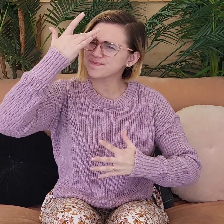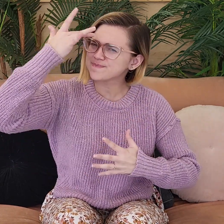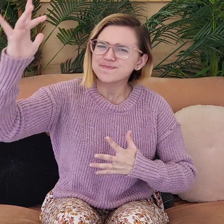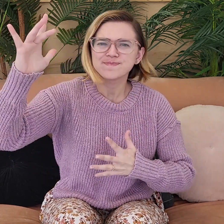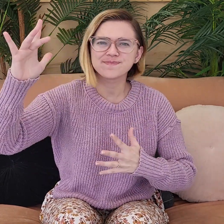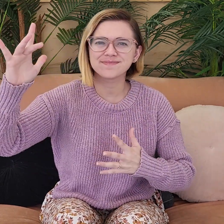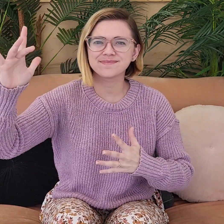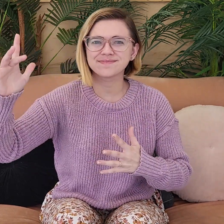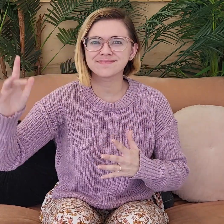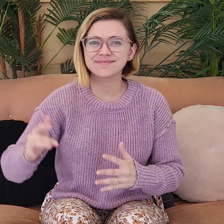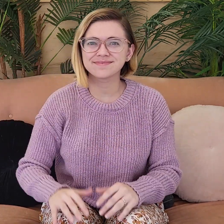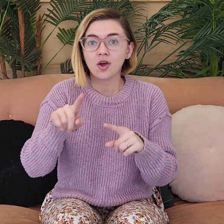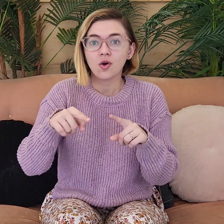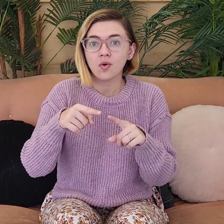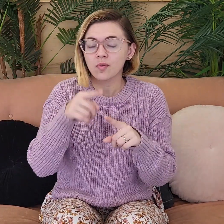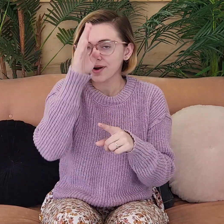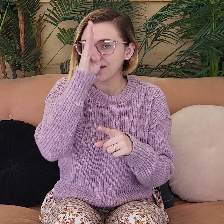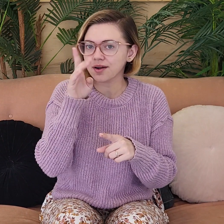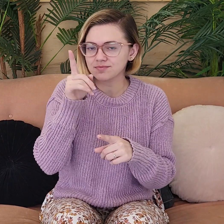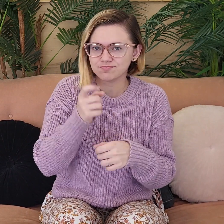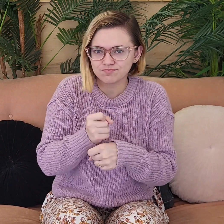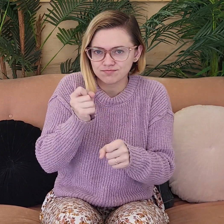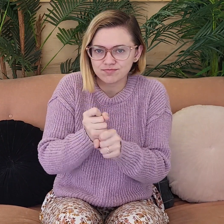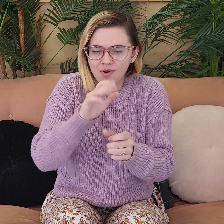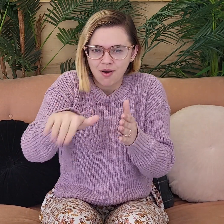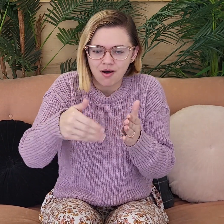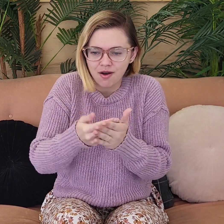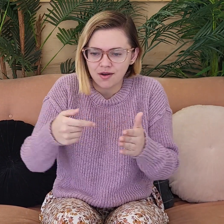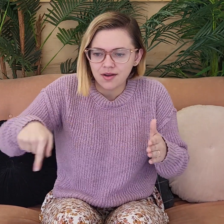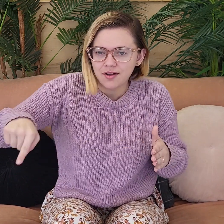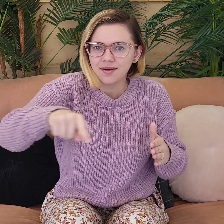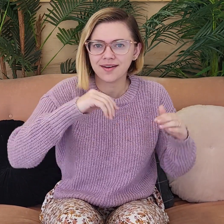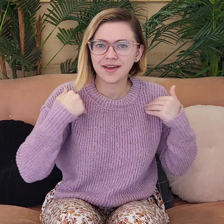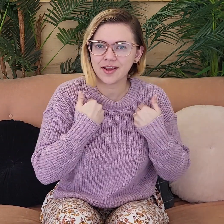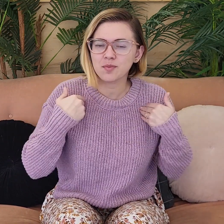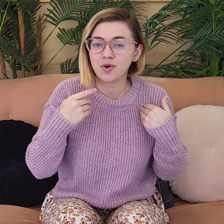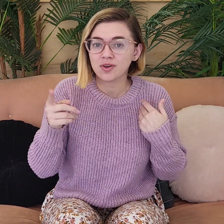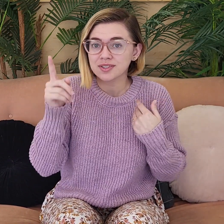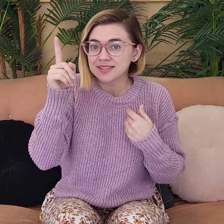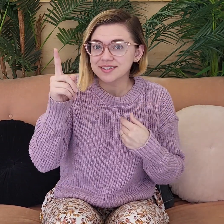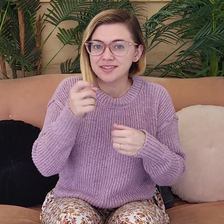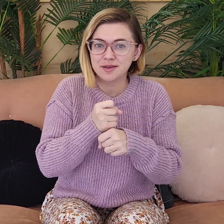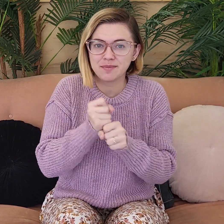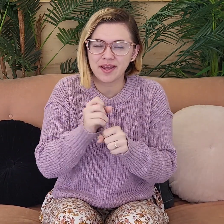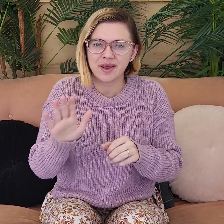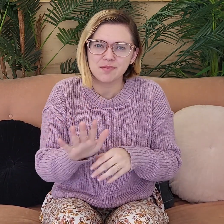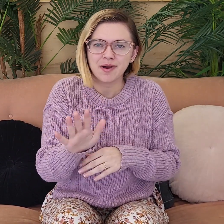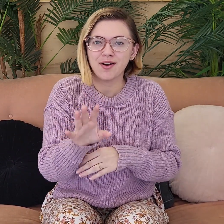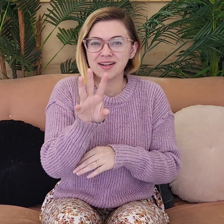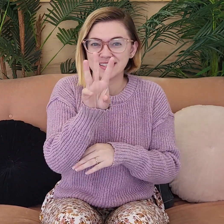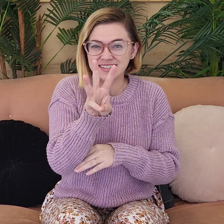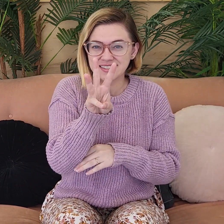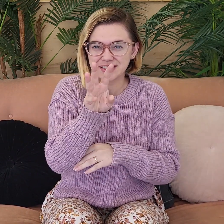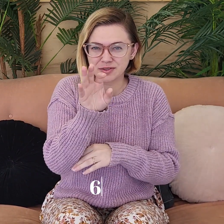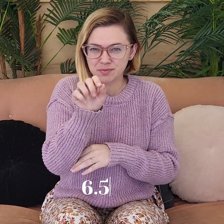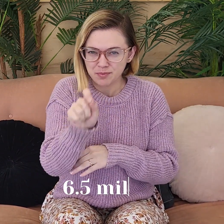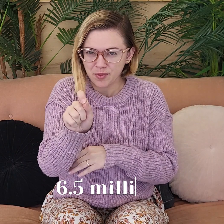awesome intelligence. So in God he created all of the animals of the land. He made roughly